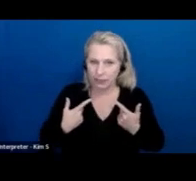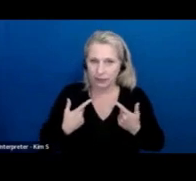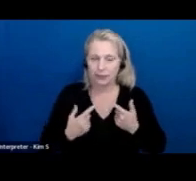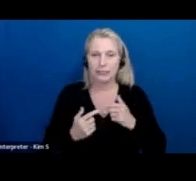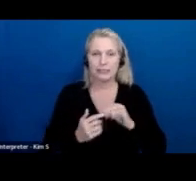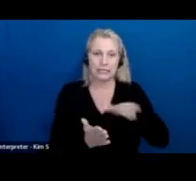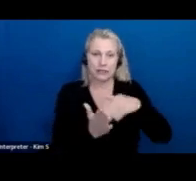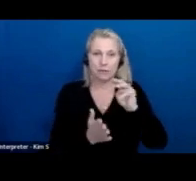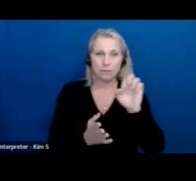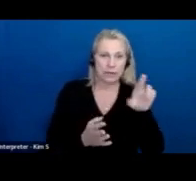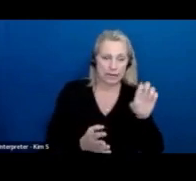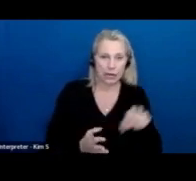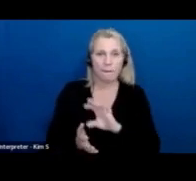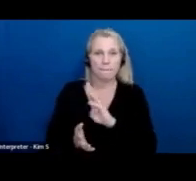Medicare and Medicaid Services.